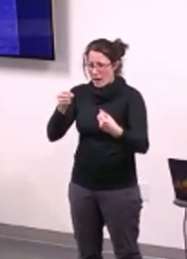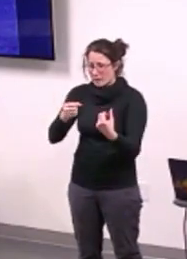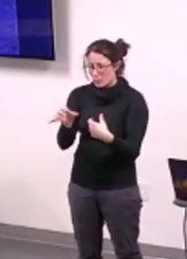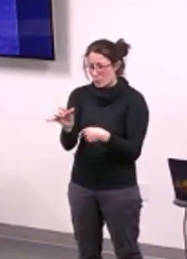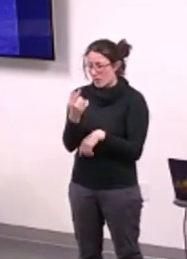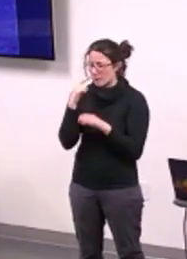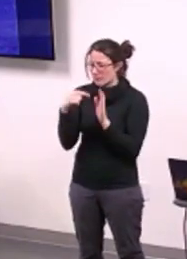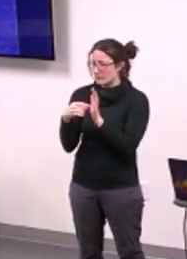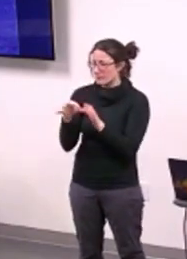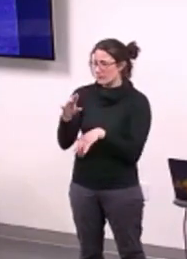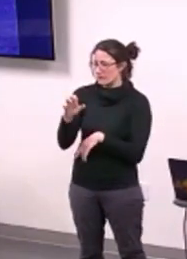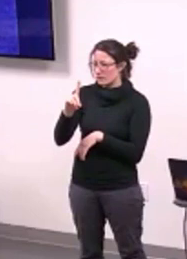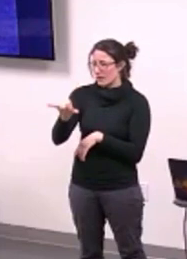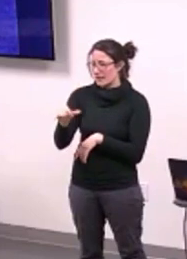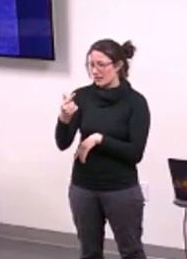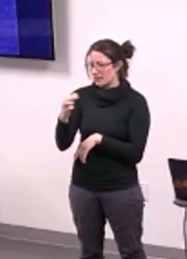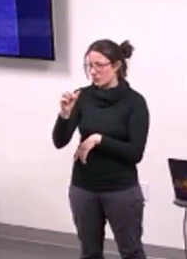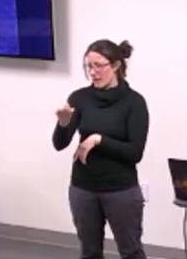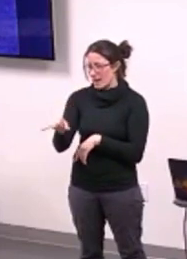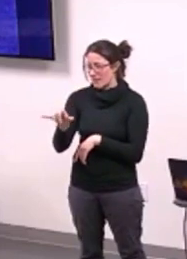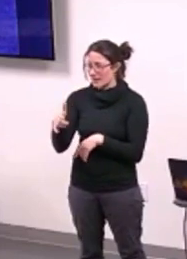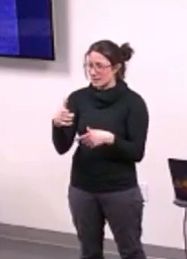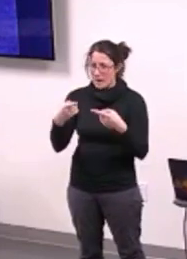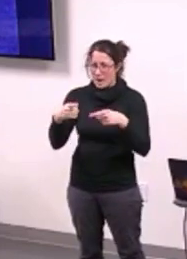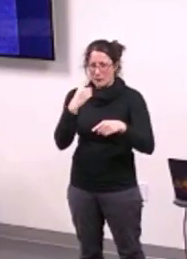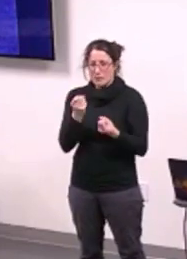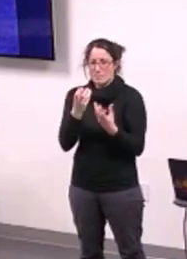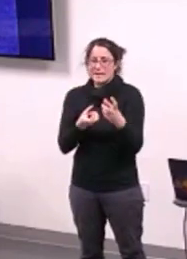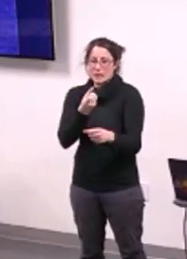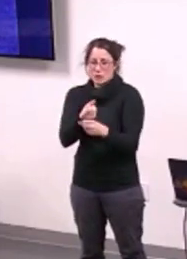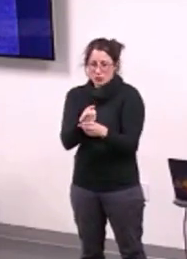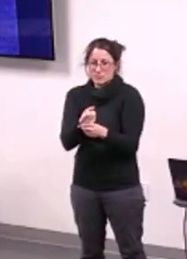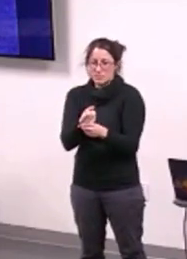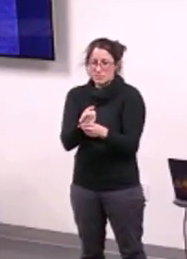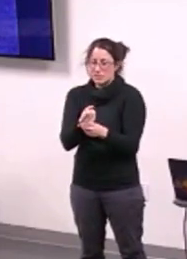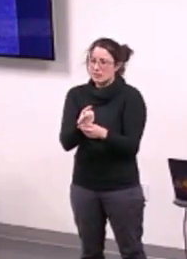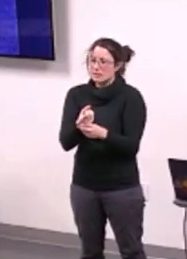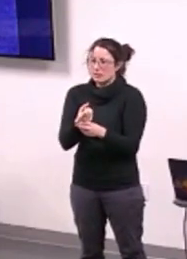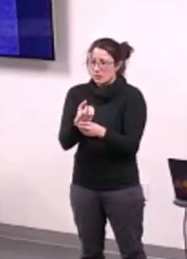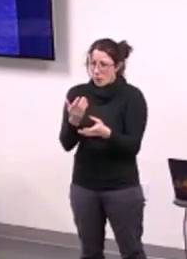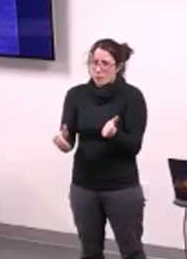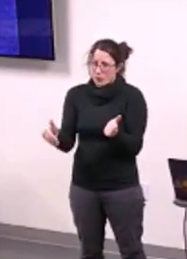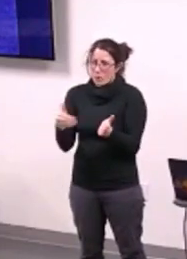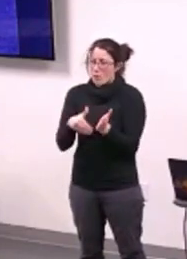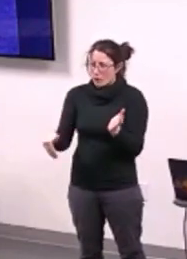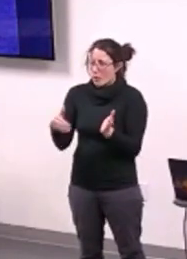That's been done for years and years and years. And nothing other than lawsuits has been done about that.